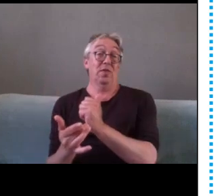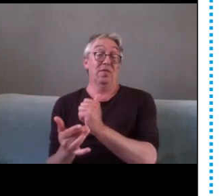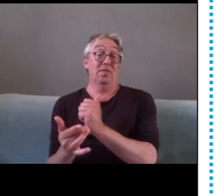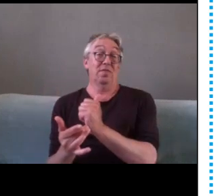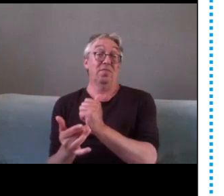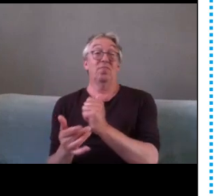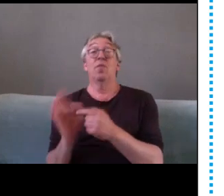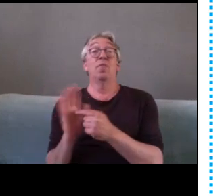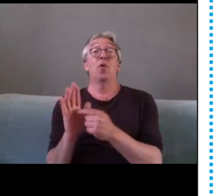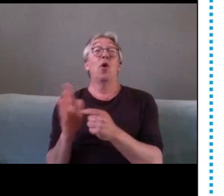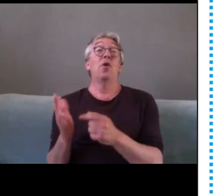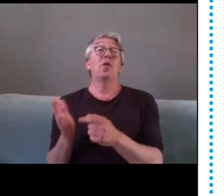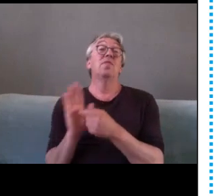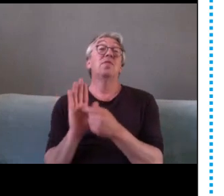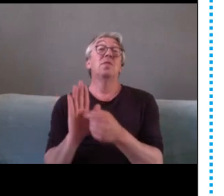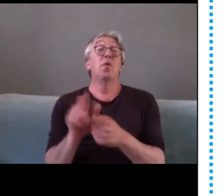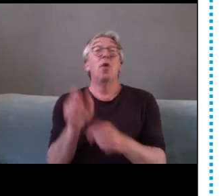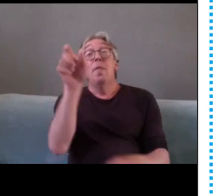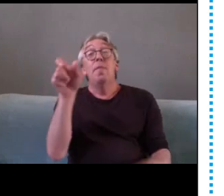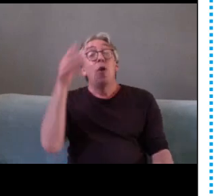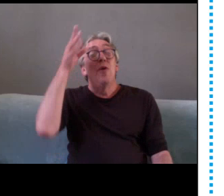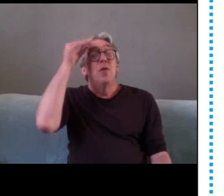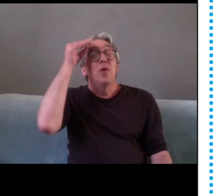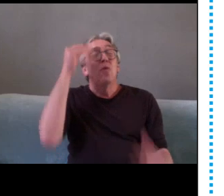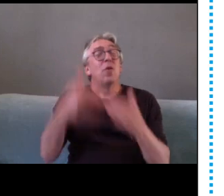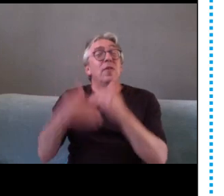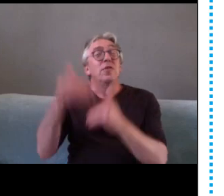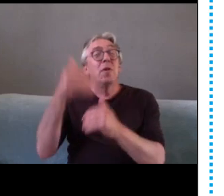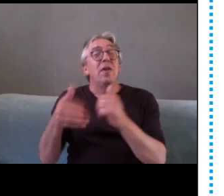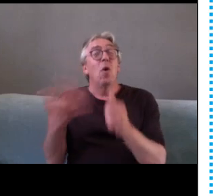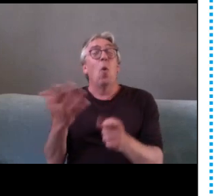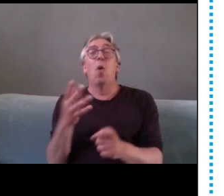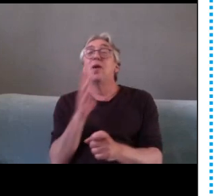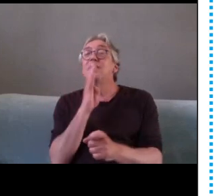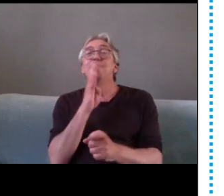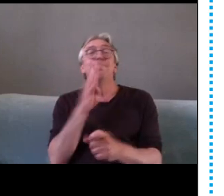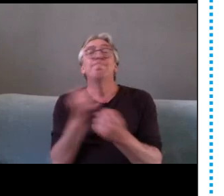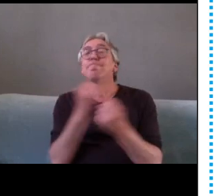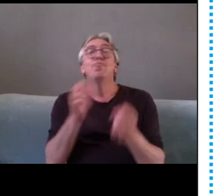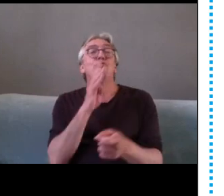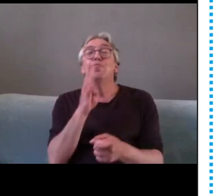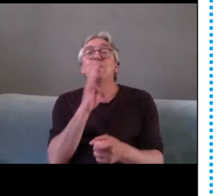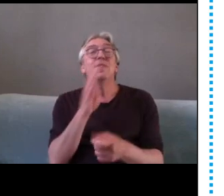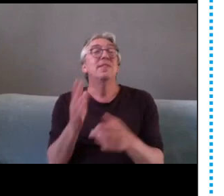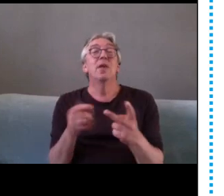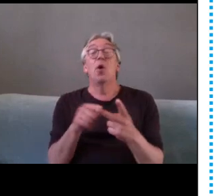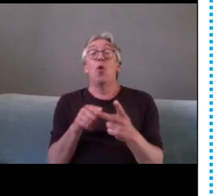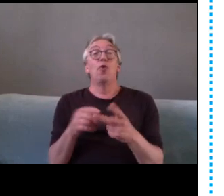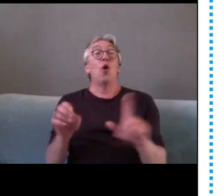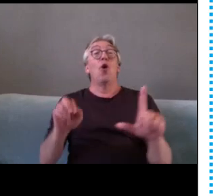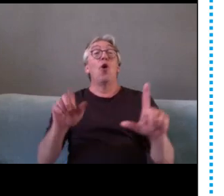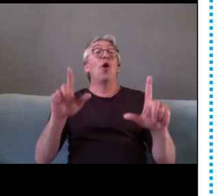for people with intellectual or with speech disabilities, we're talking about screen readers to use the computer